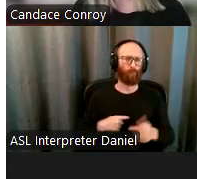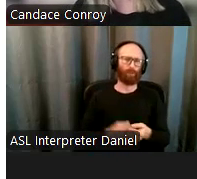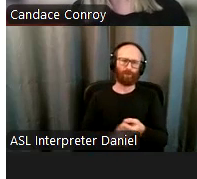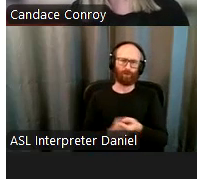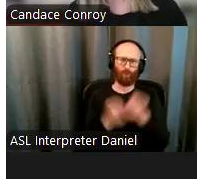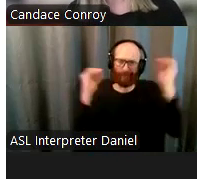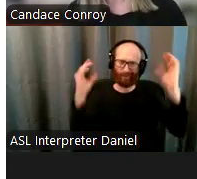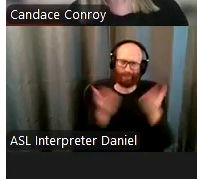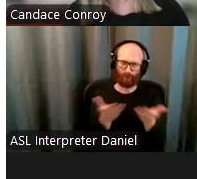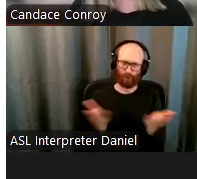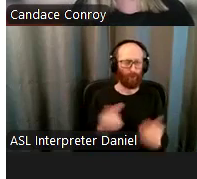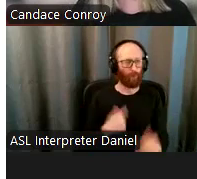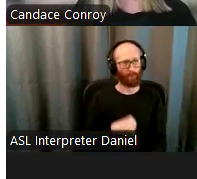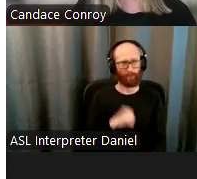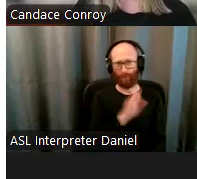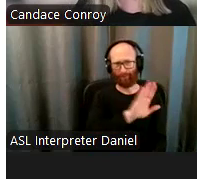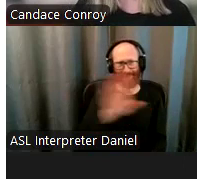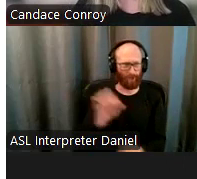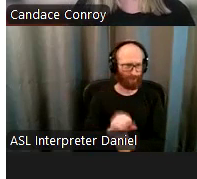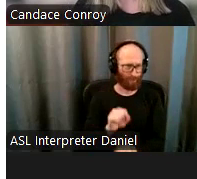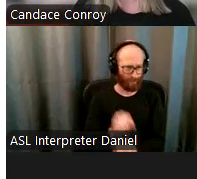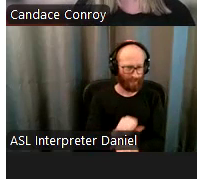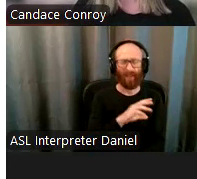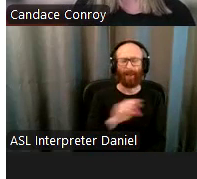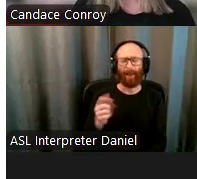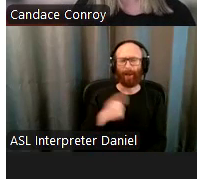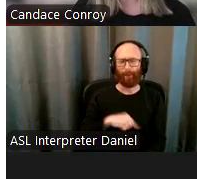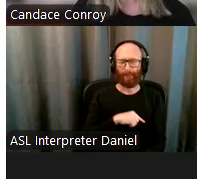the work that they're doing, and as we introduce students to Construction